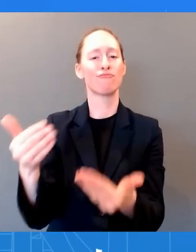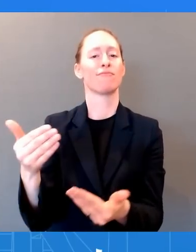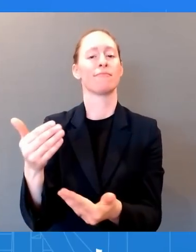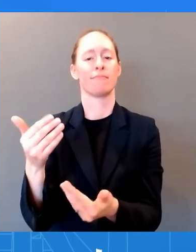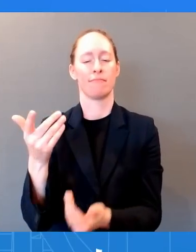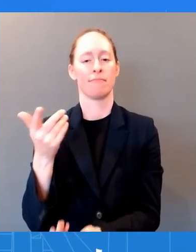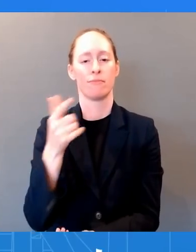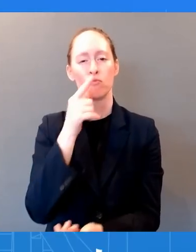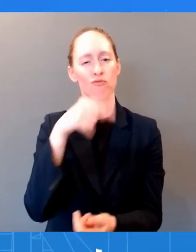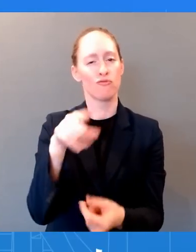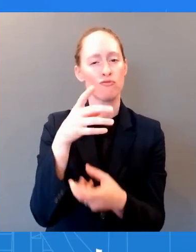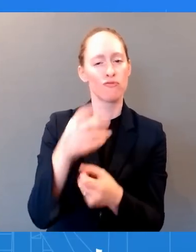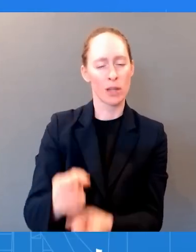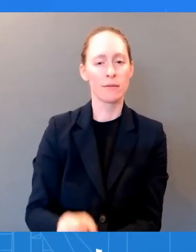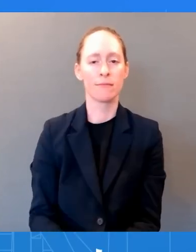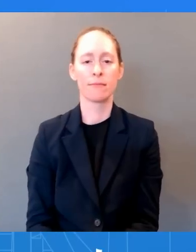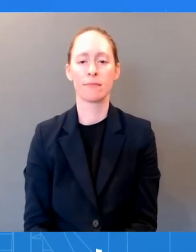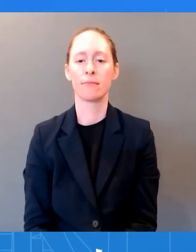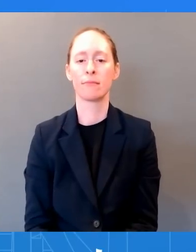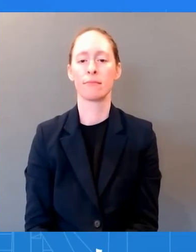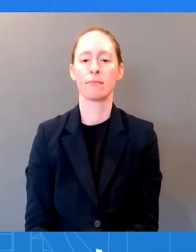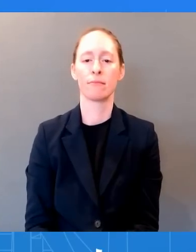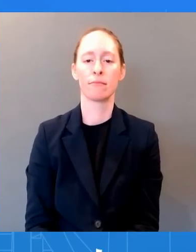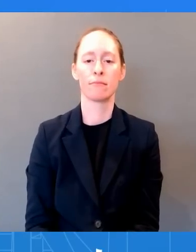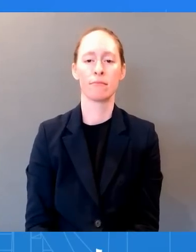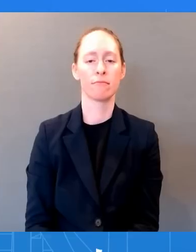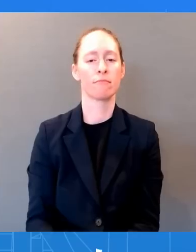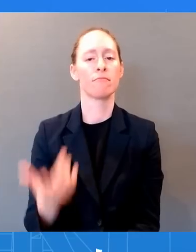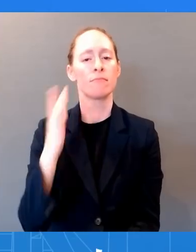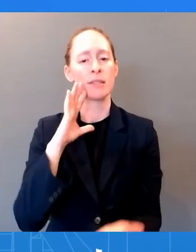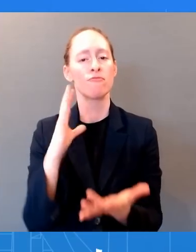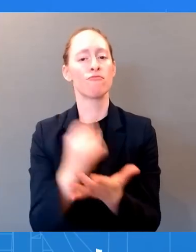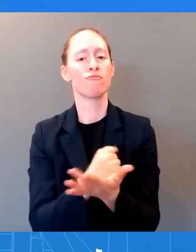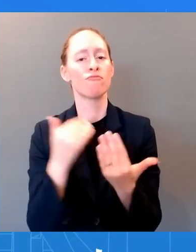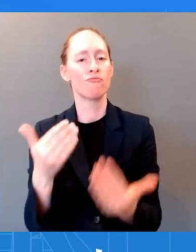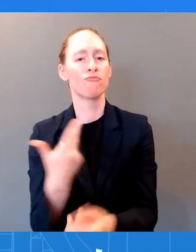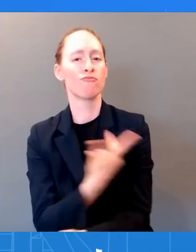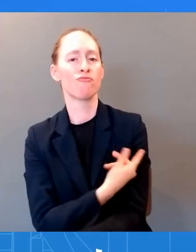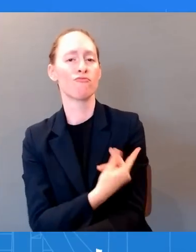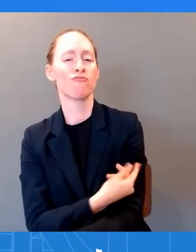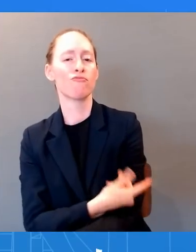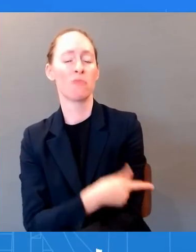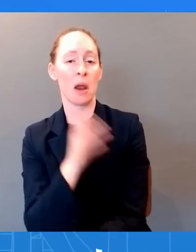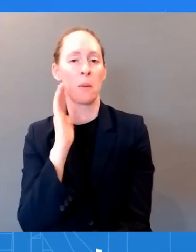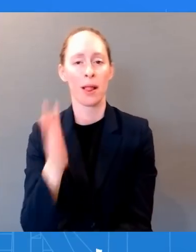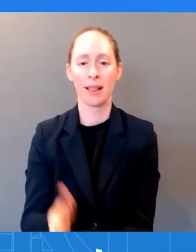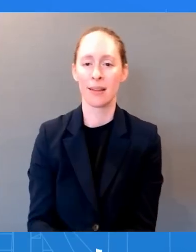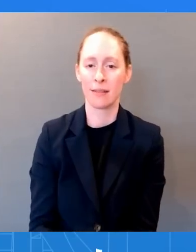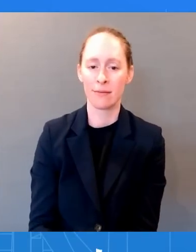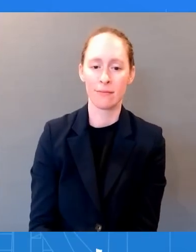and, in this case, get their booster. The Press: And are there any concerns about supply with this new booster?